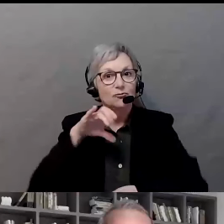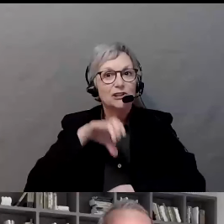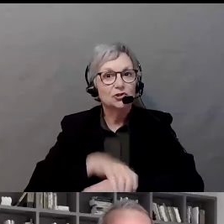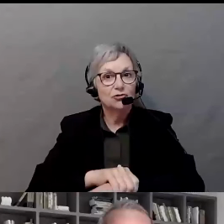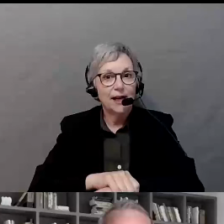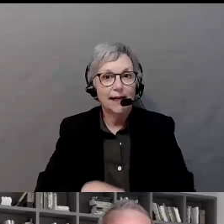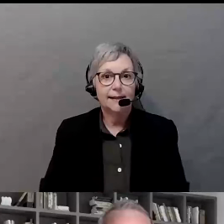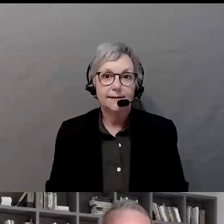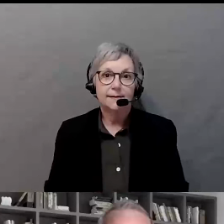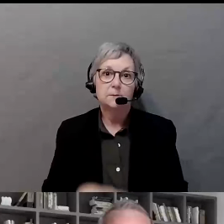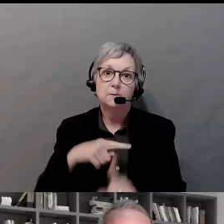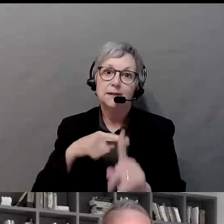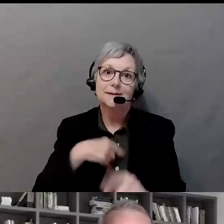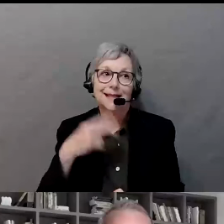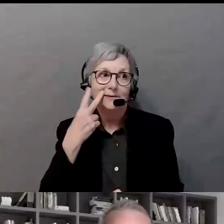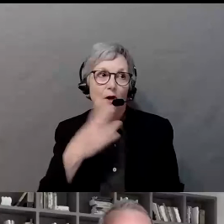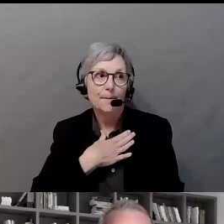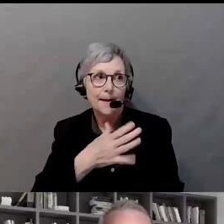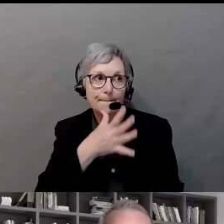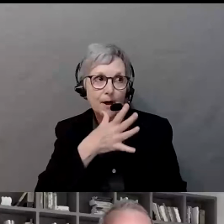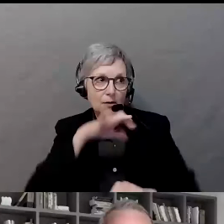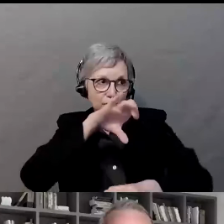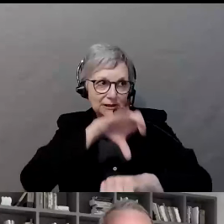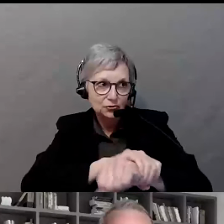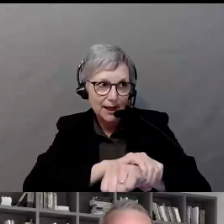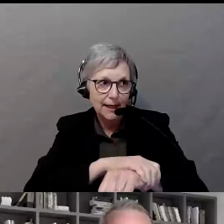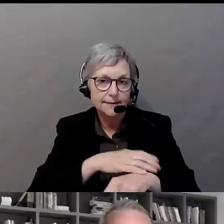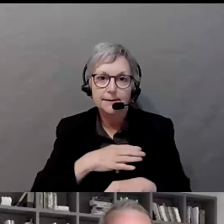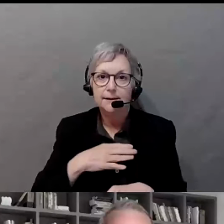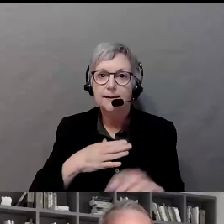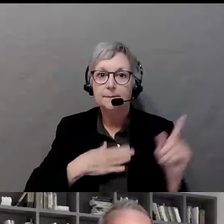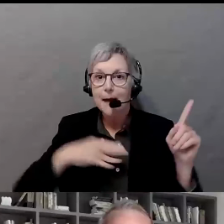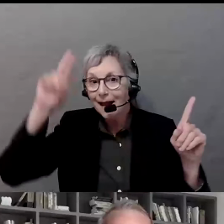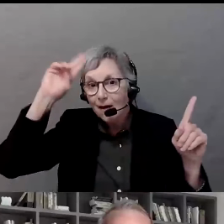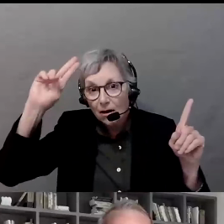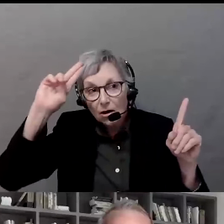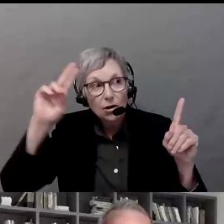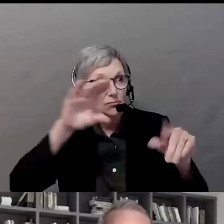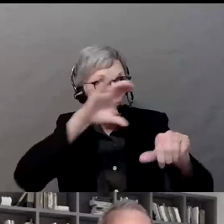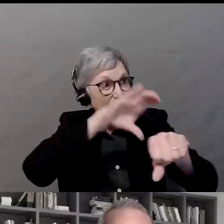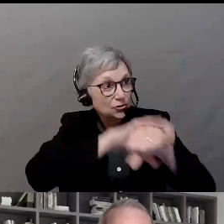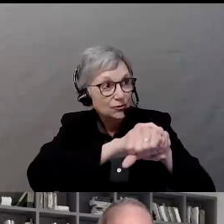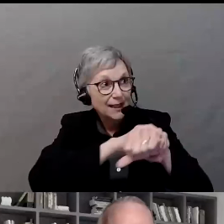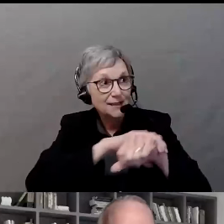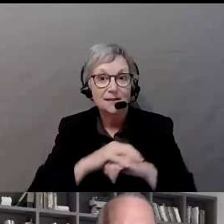RESTRAINED AND UNCLE AND ALSO JUST WORKING INSIDE OF DIFFERENT